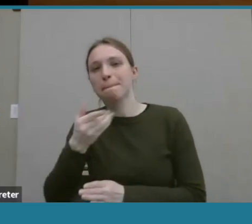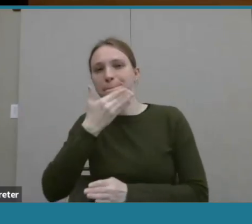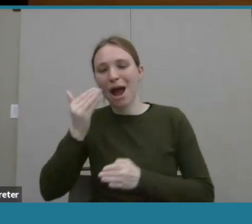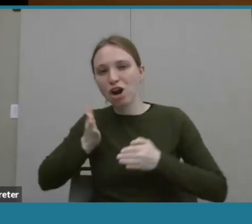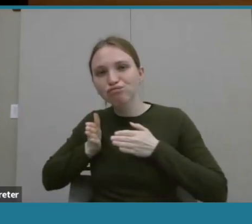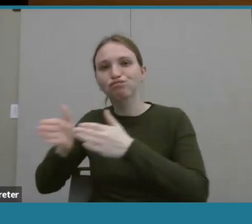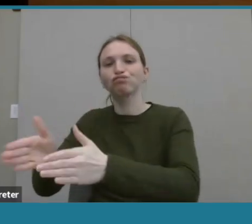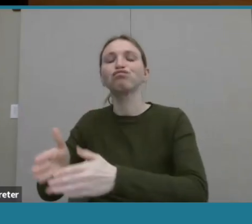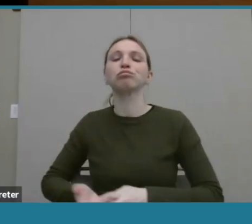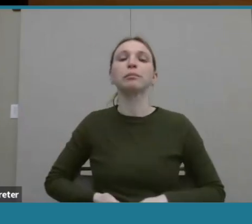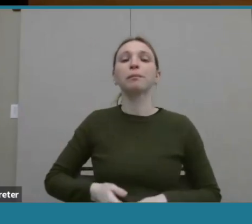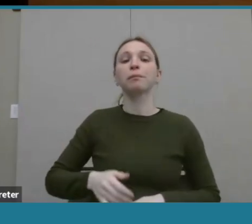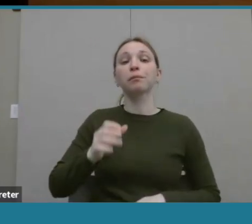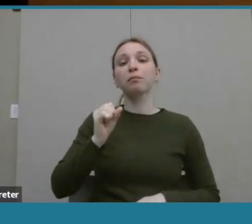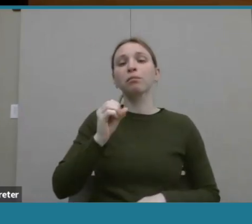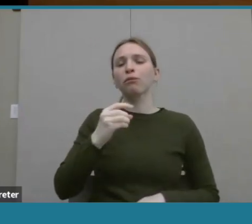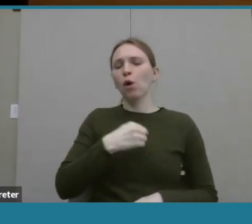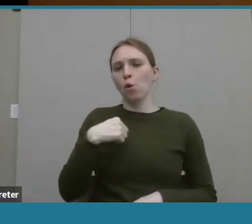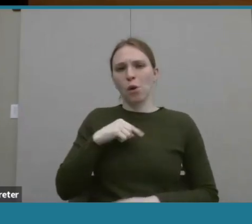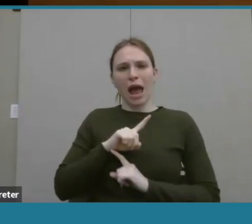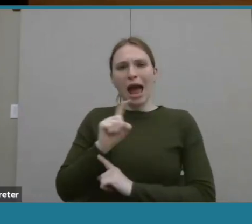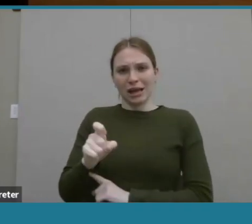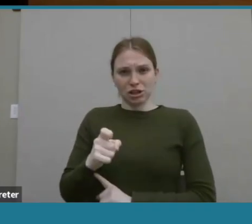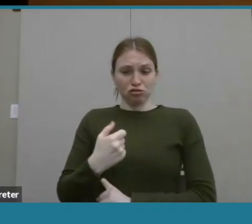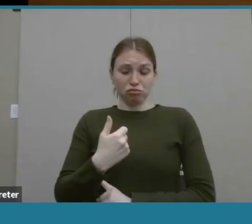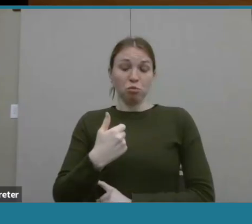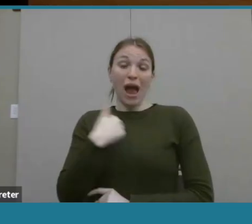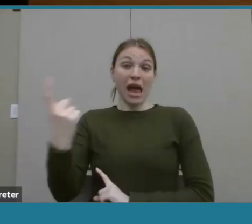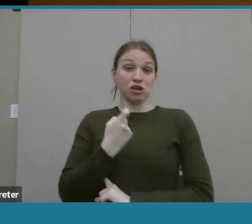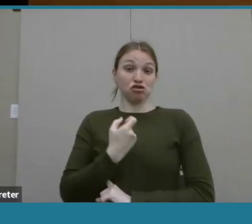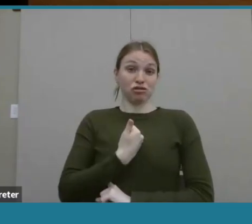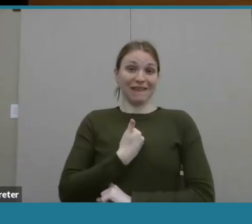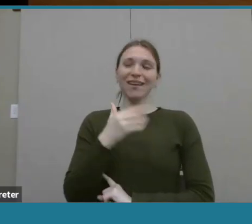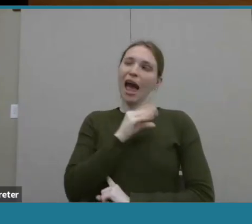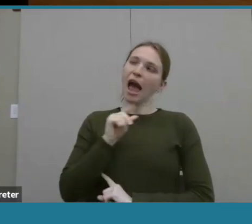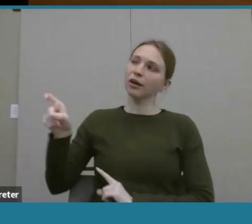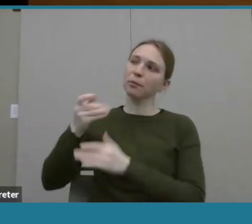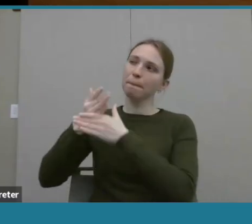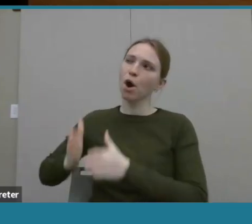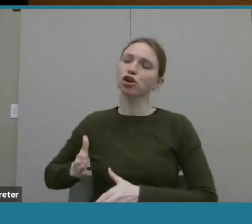So we were asking of ourselves and our partners kind of how did our partners'